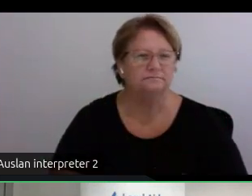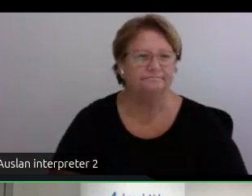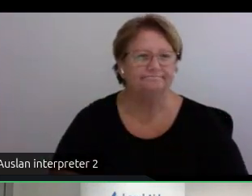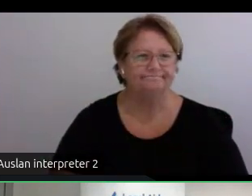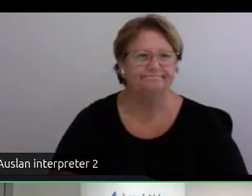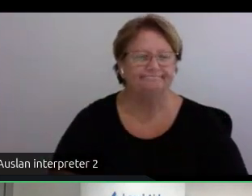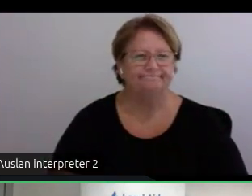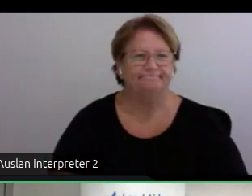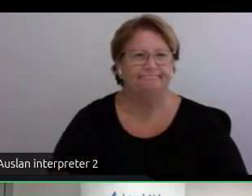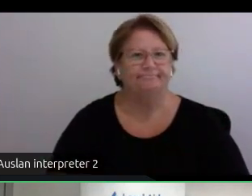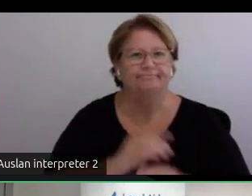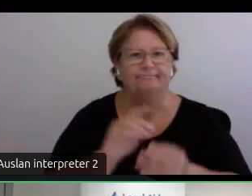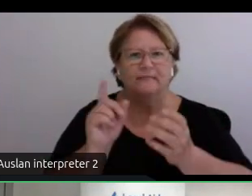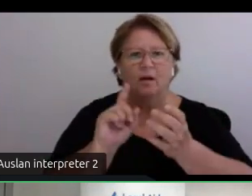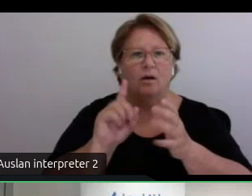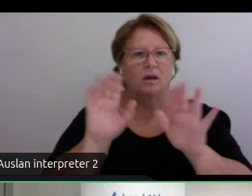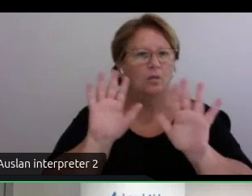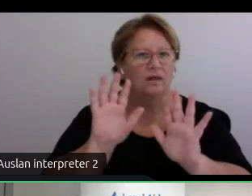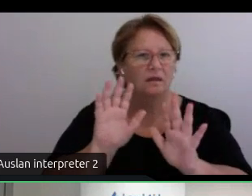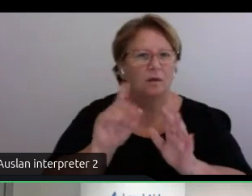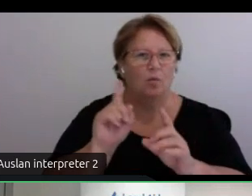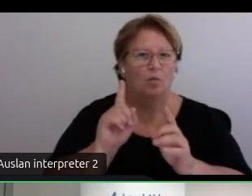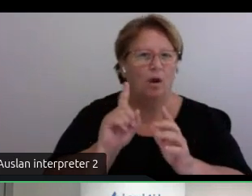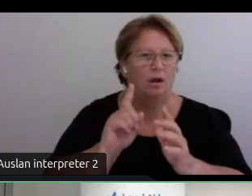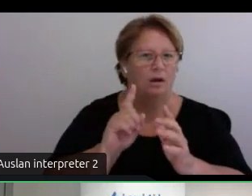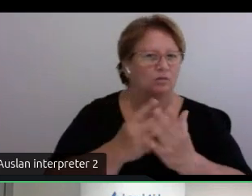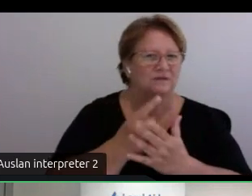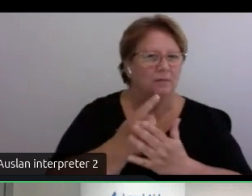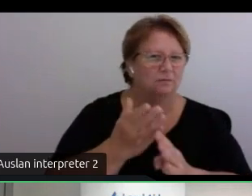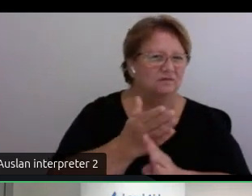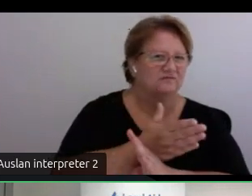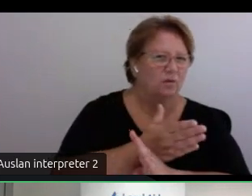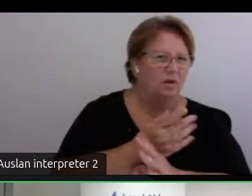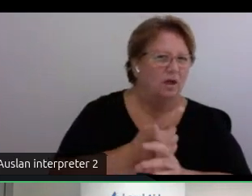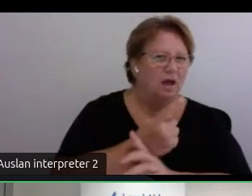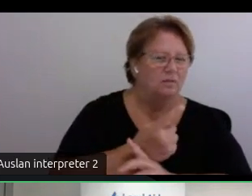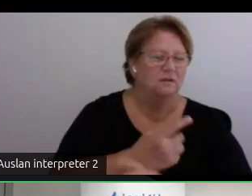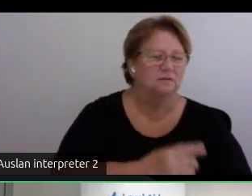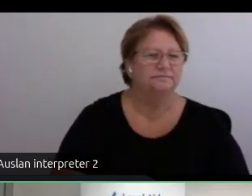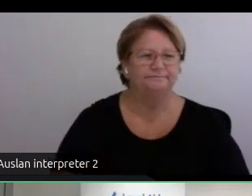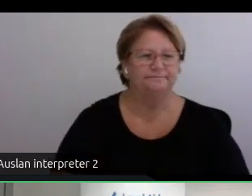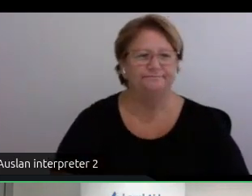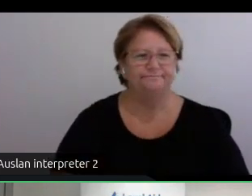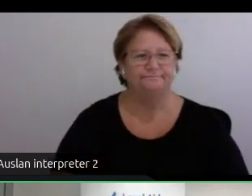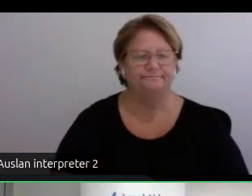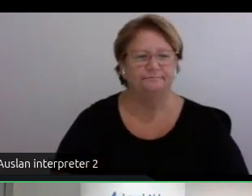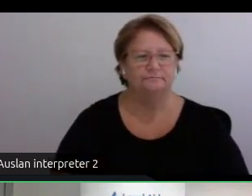going on. Um and what were the weather conditions preceding it? What sort of disaster was it? So